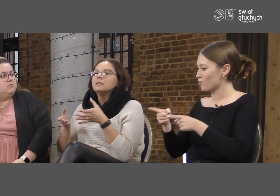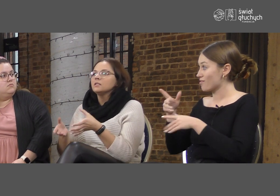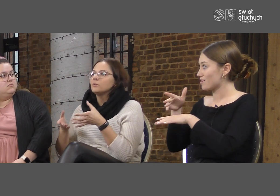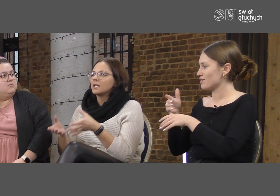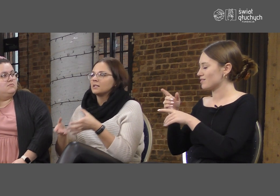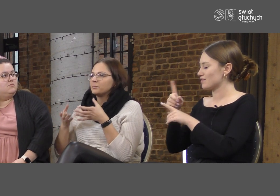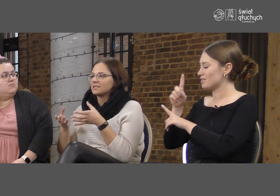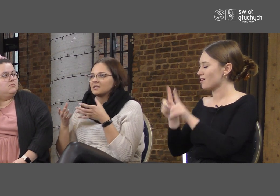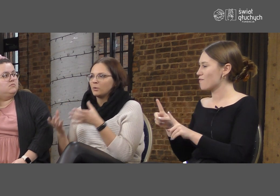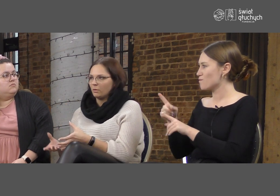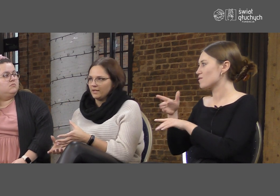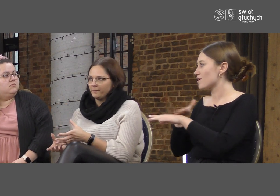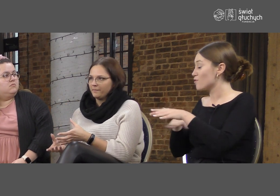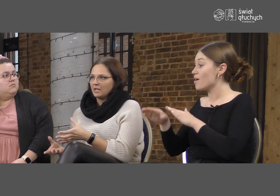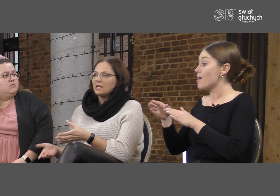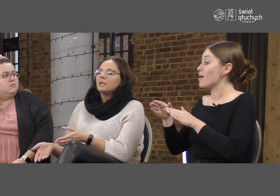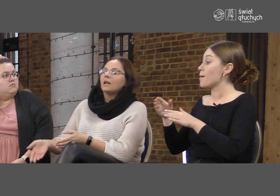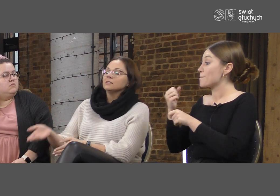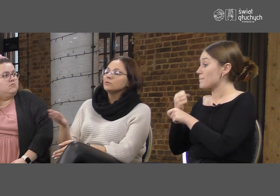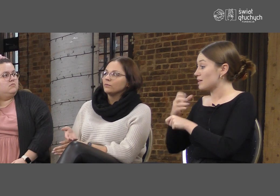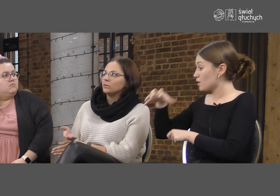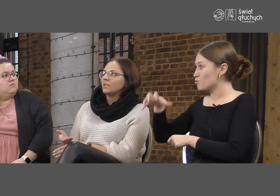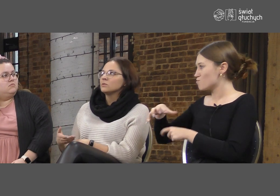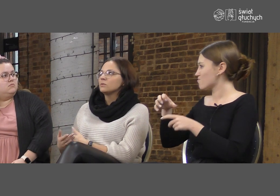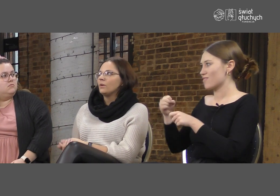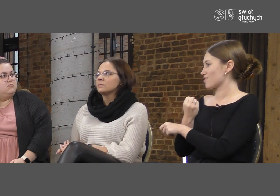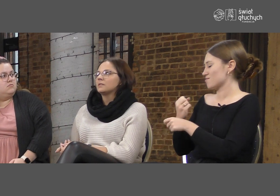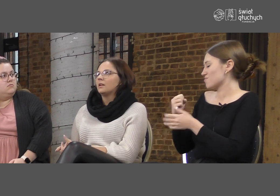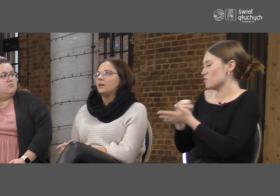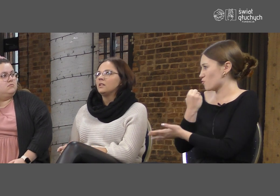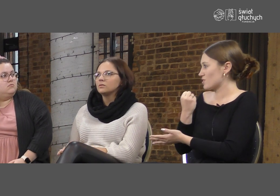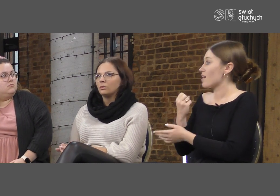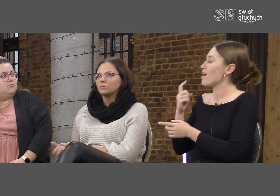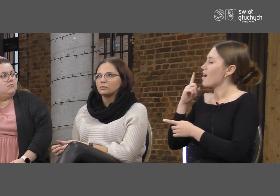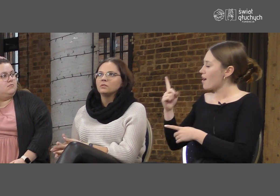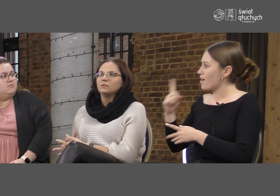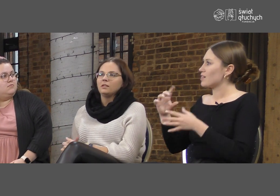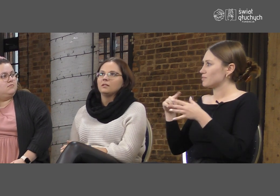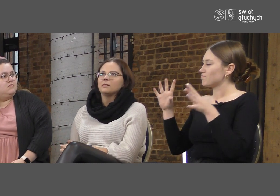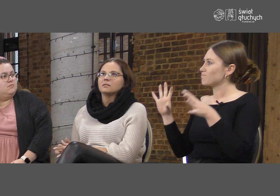teamwork is not required. And by reference, this is a handicap